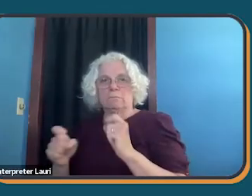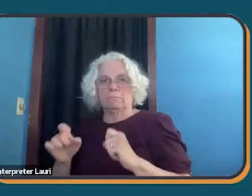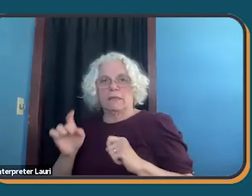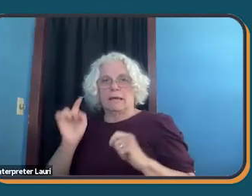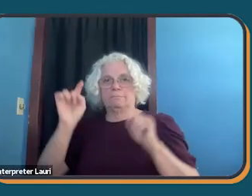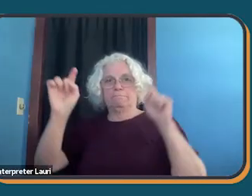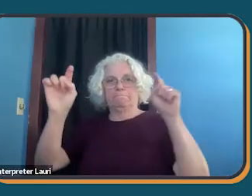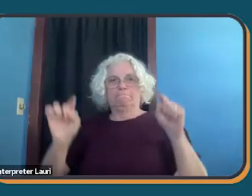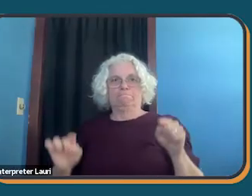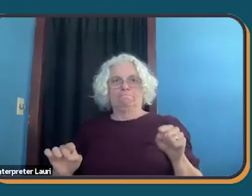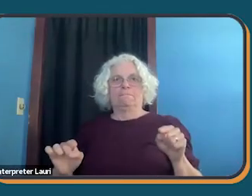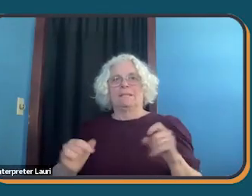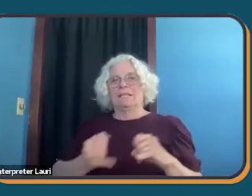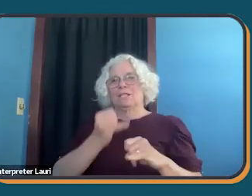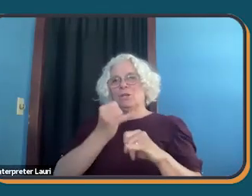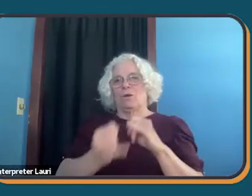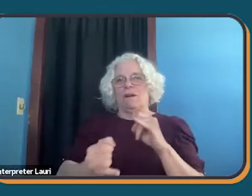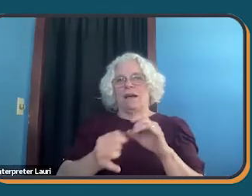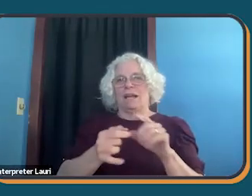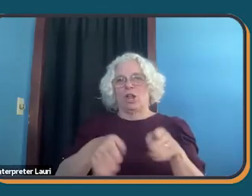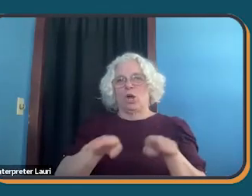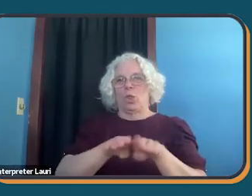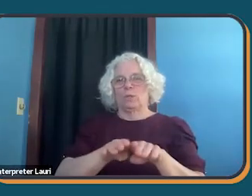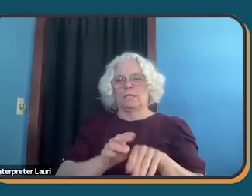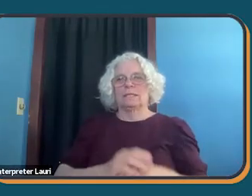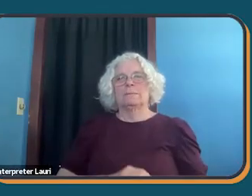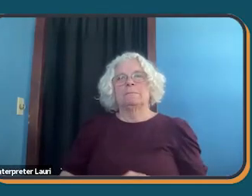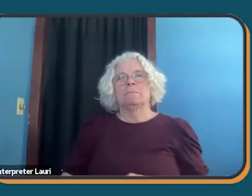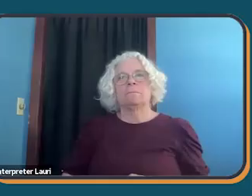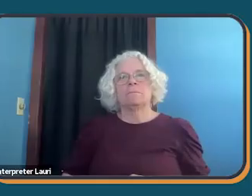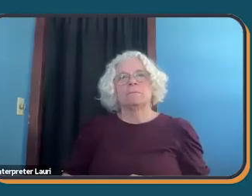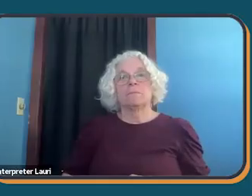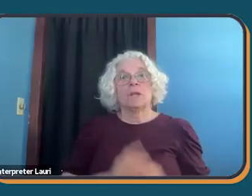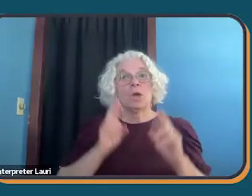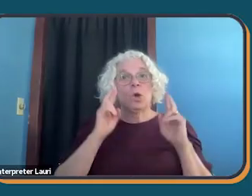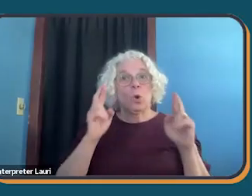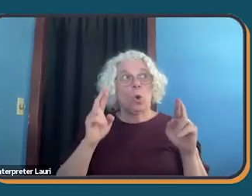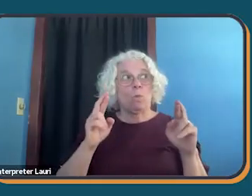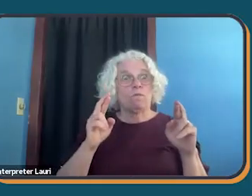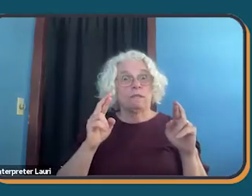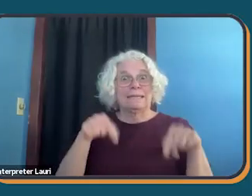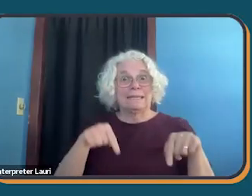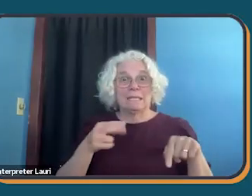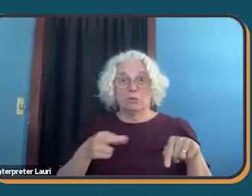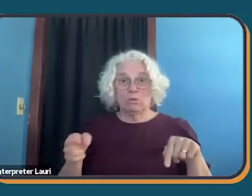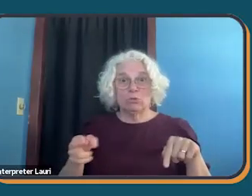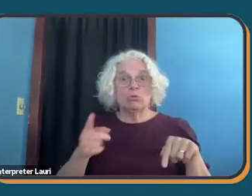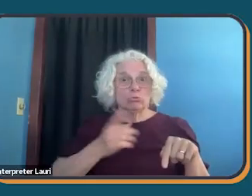So in closing we hope that you try out the resources we created